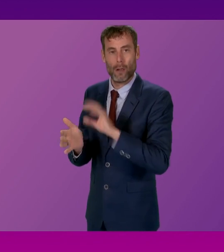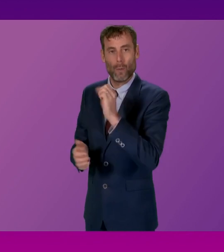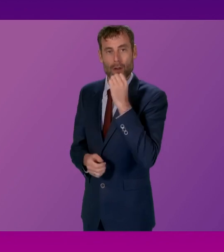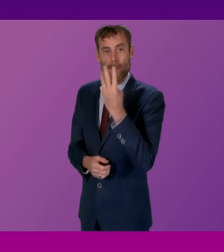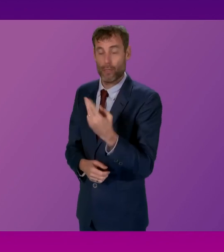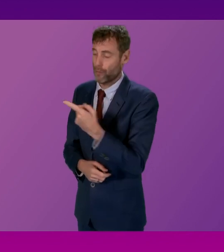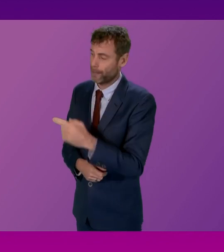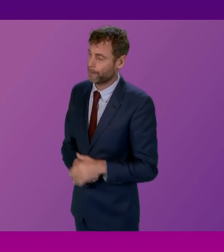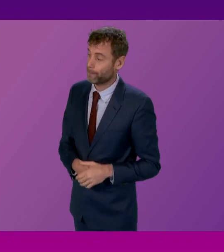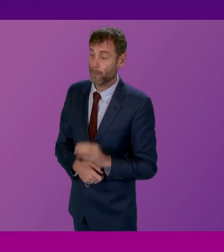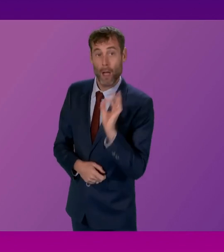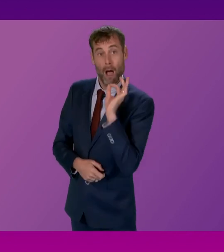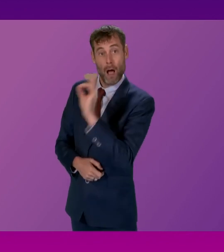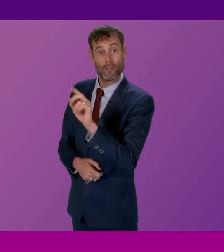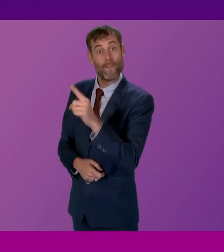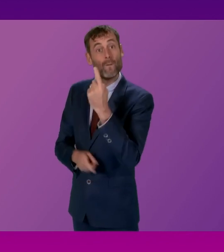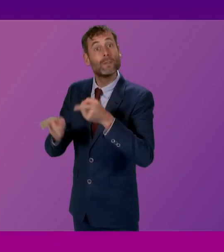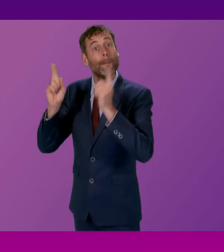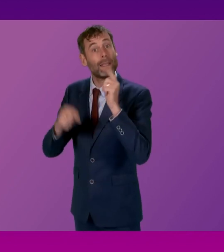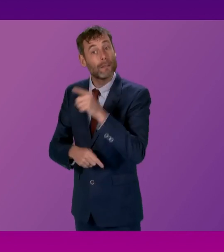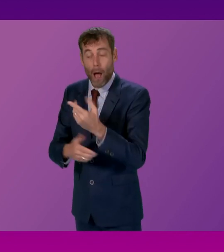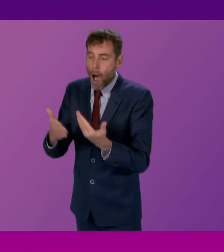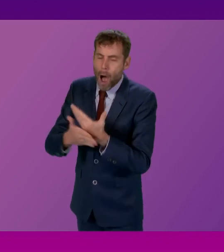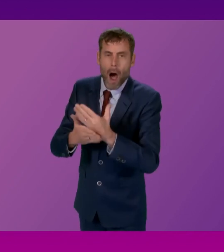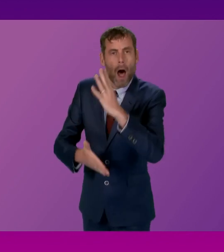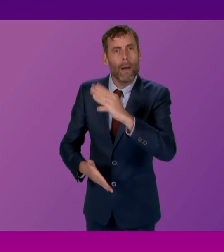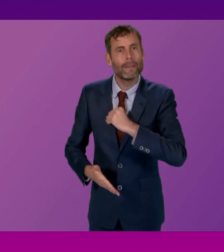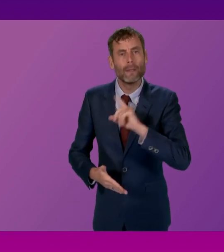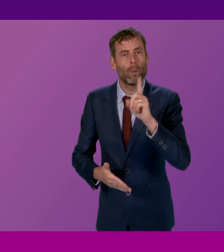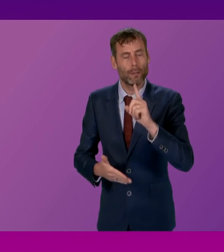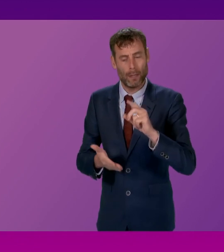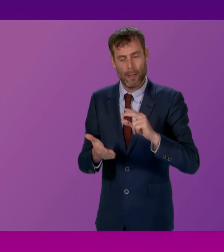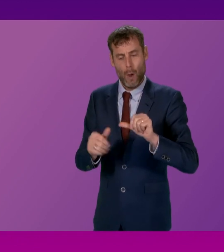To ask the First Minister whether he will provide an update on waiting times for post-cancer